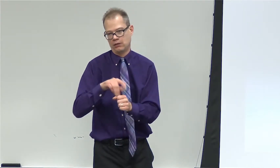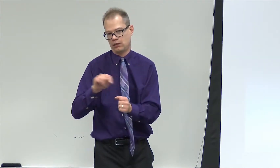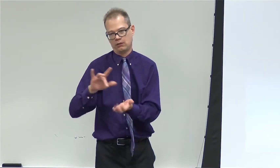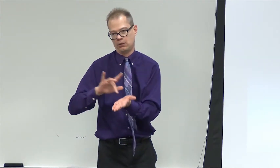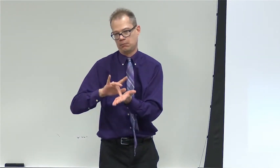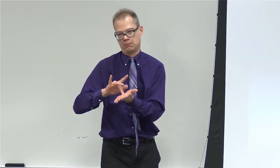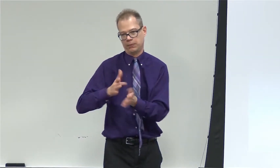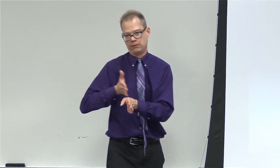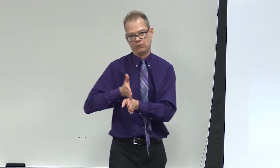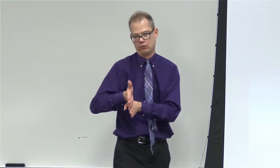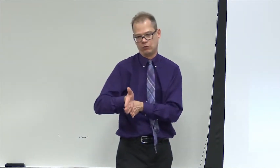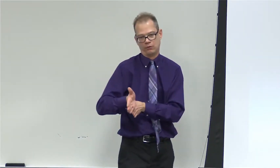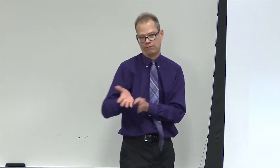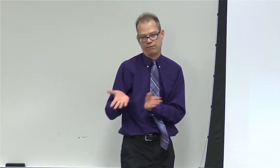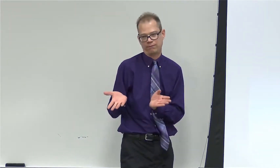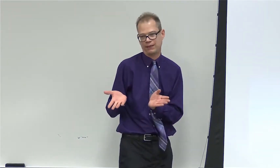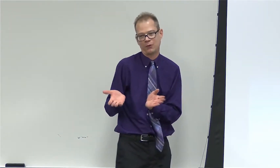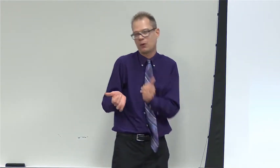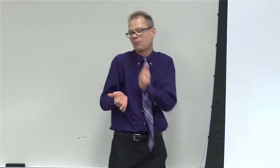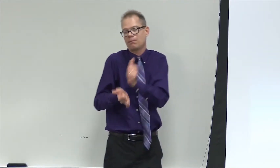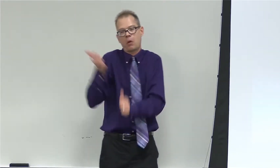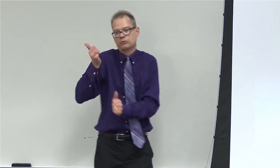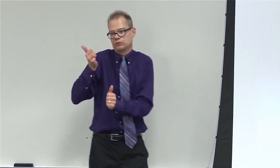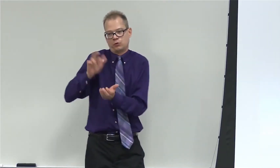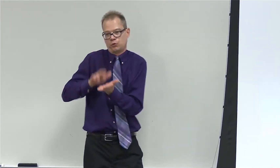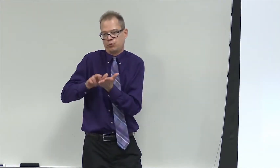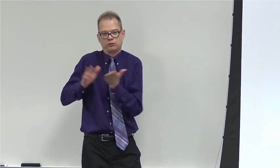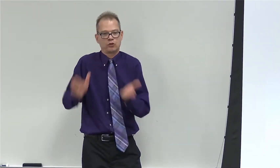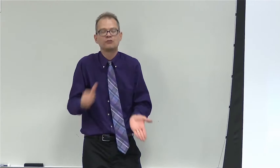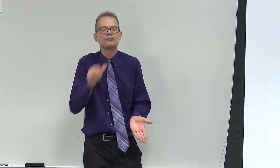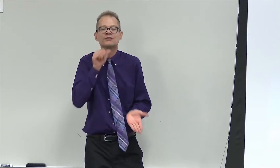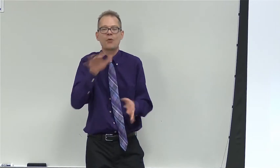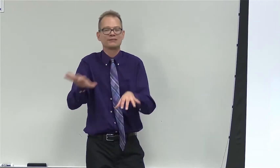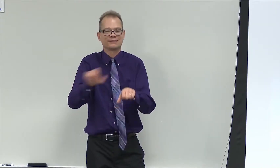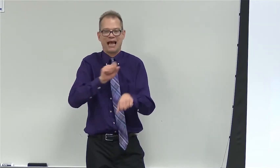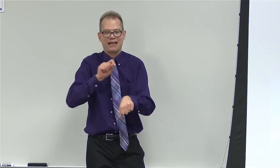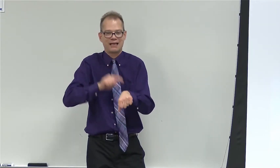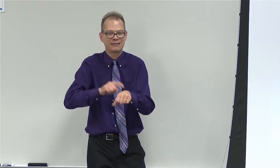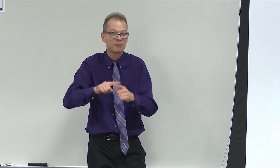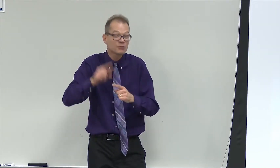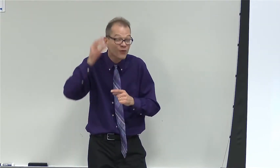in the medical field. Most of the researchers at that time